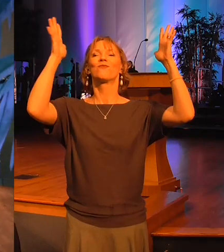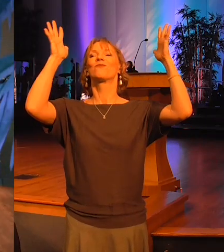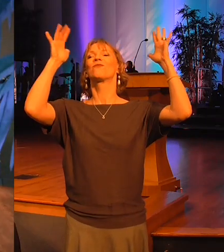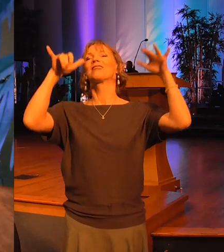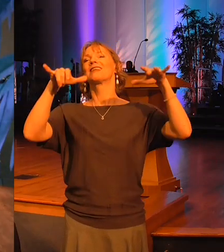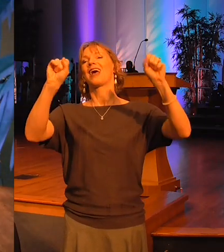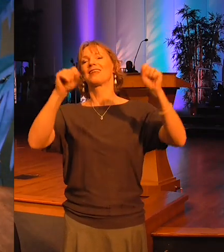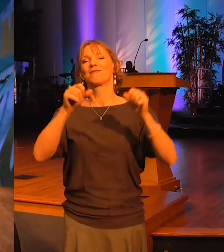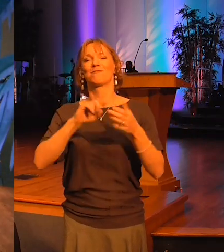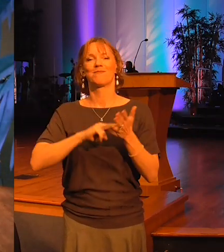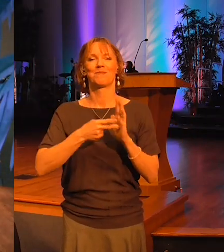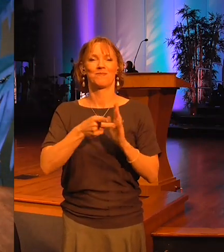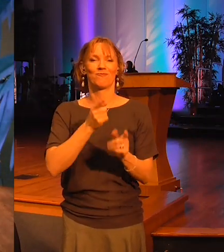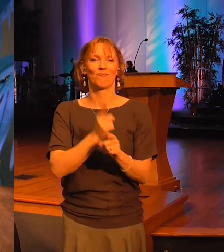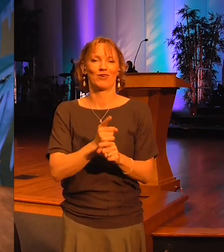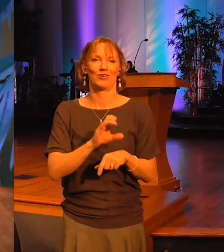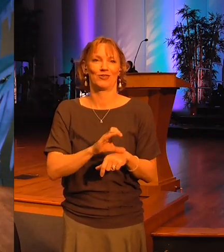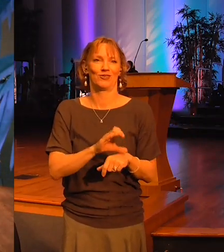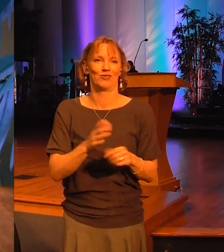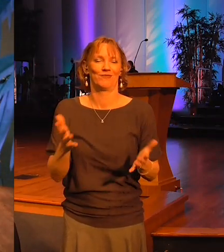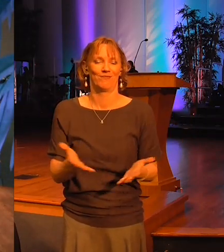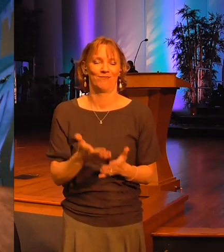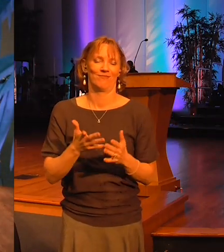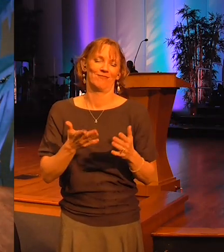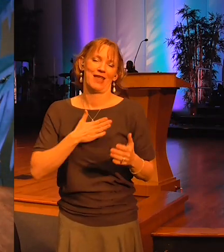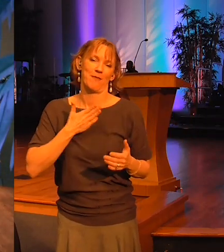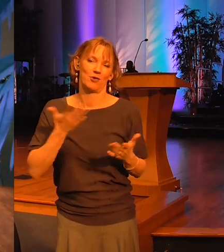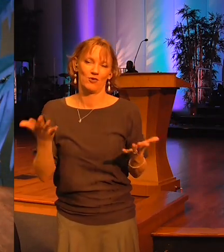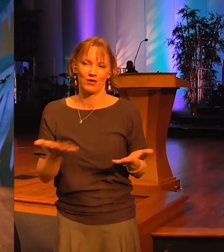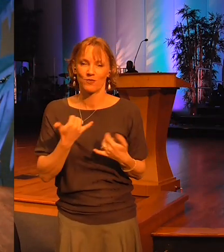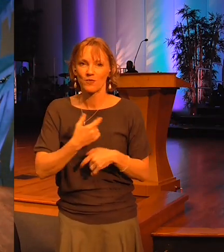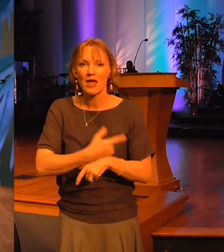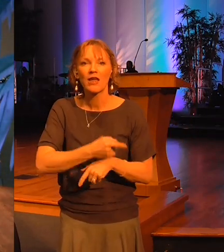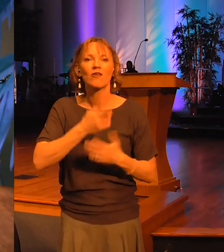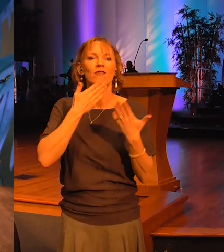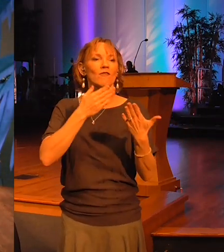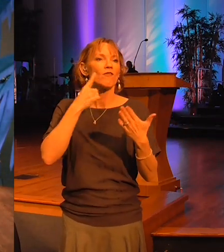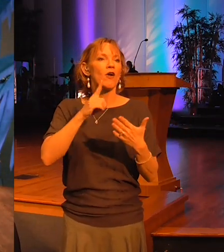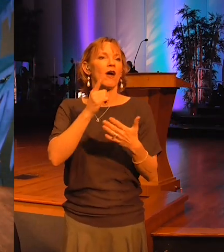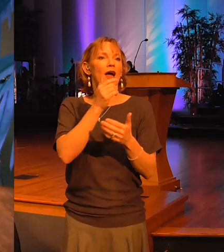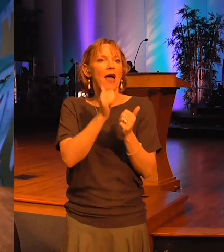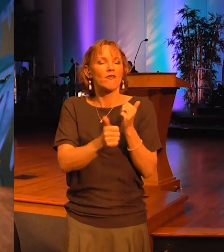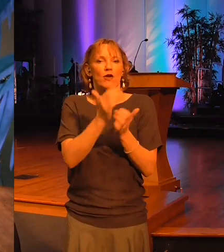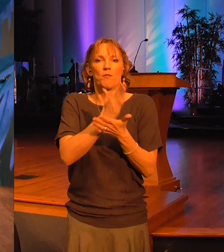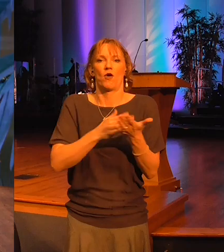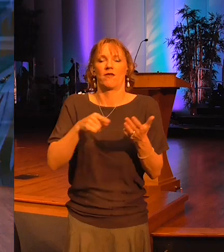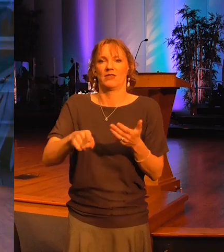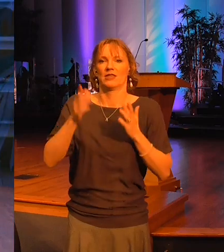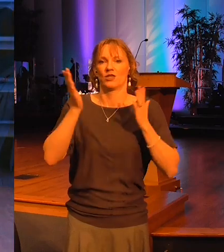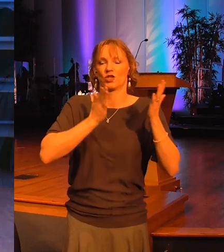we're so glad you're here today so grateful for um every aspect of this uh service and we're now